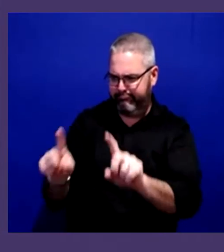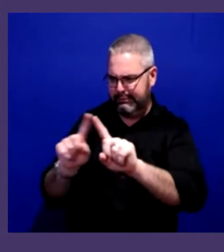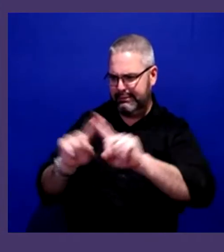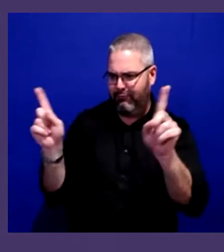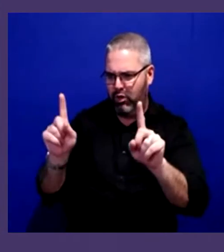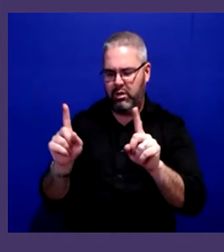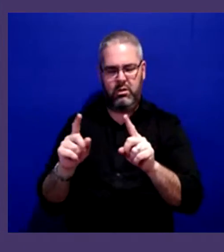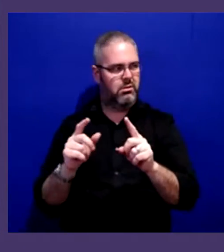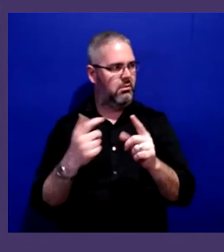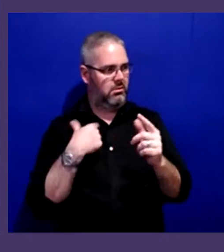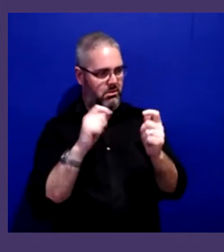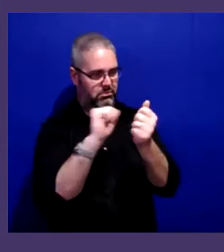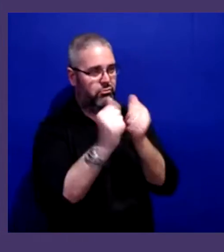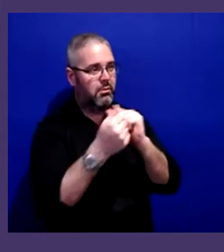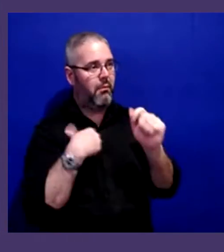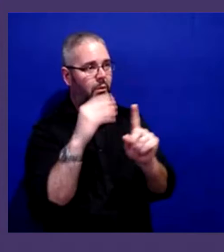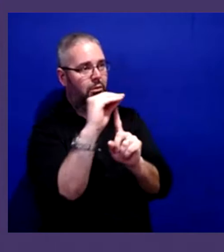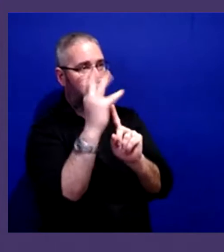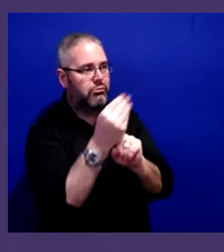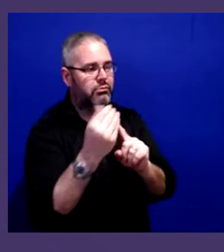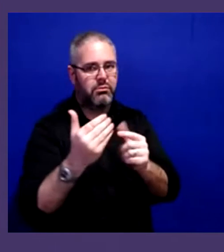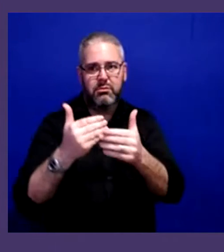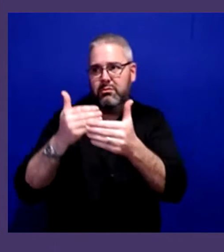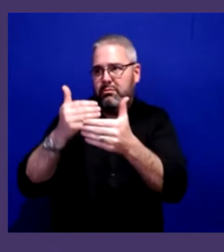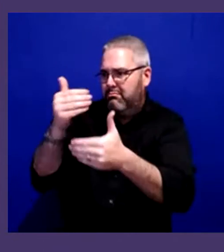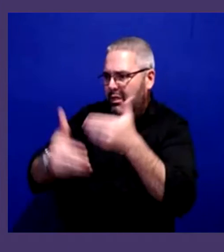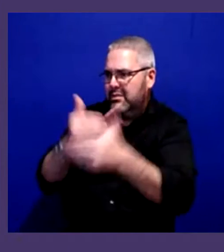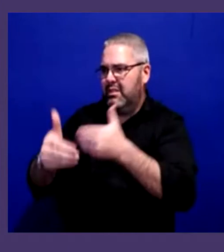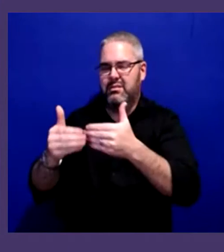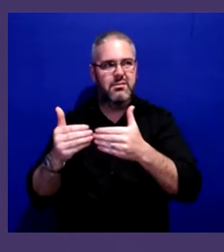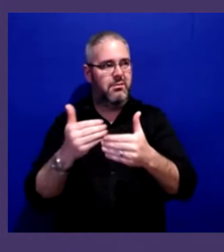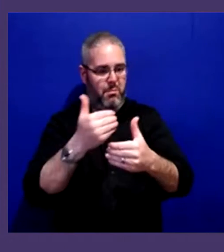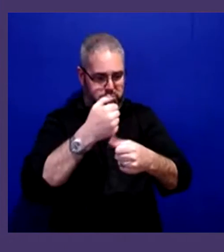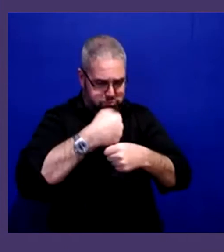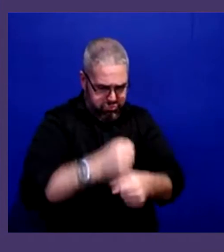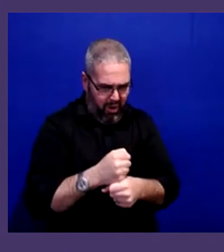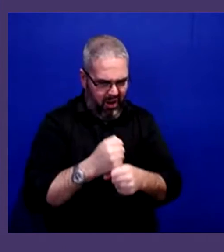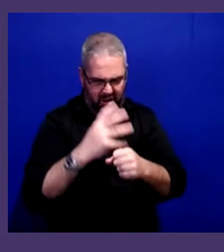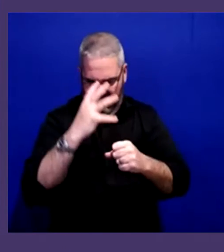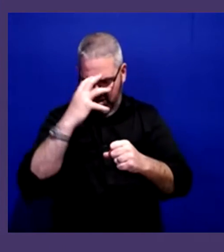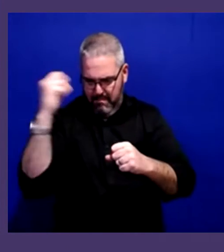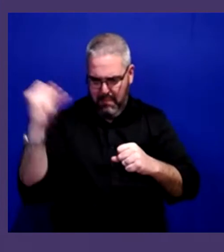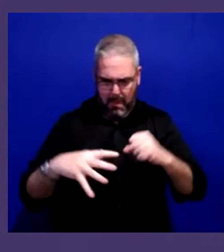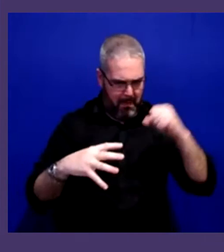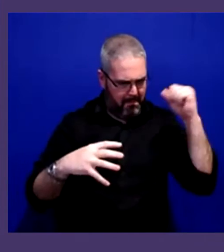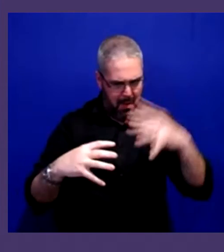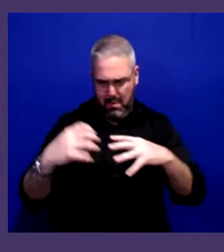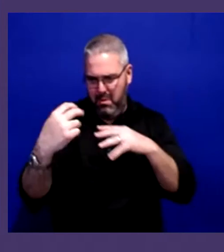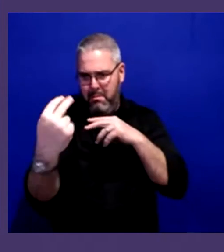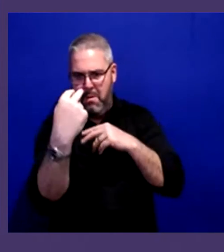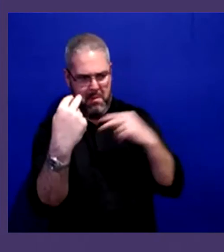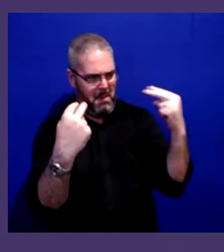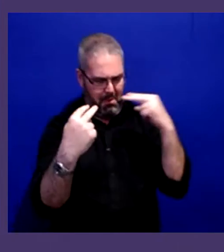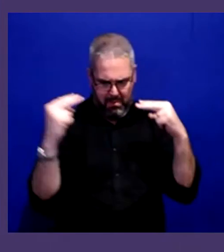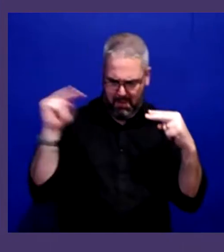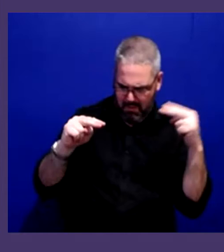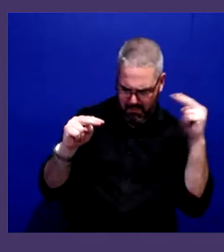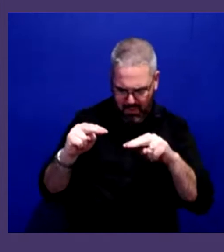changing processes, creating new product? You really need to tap into or not